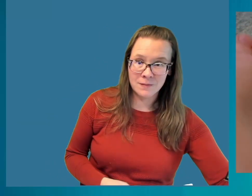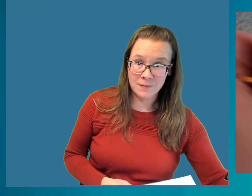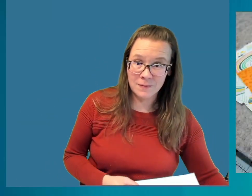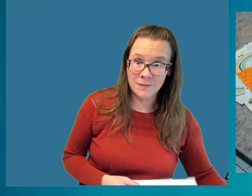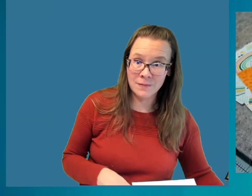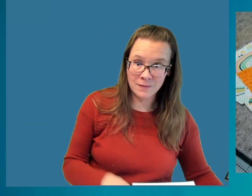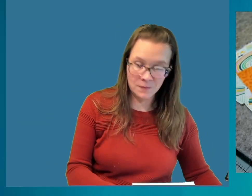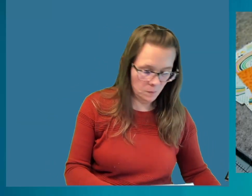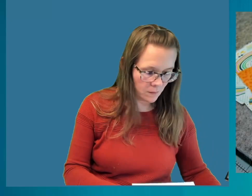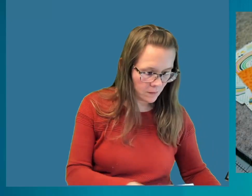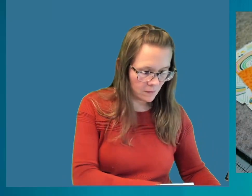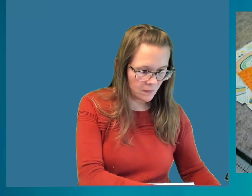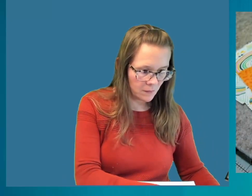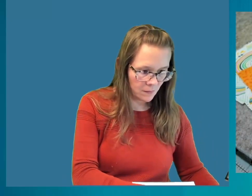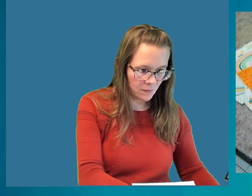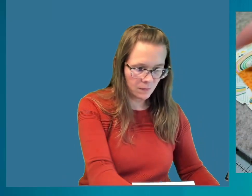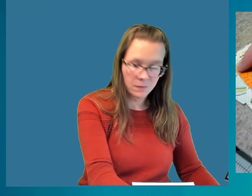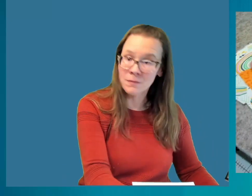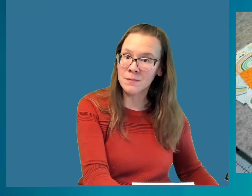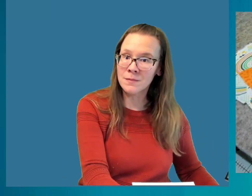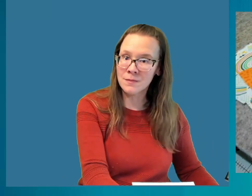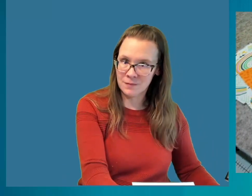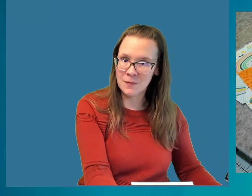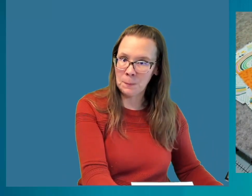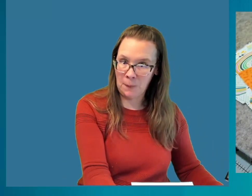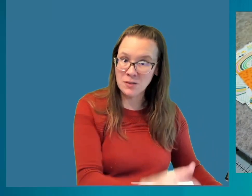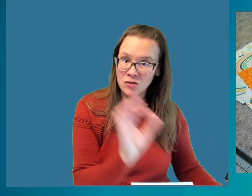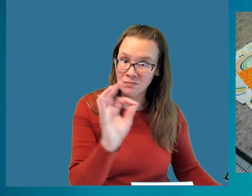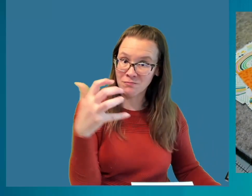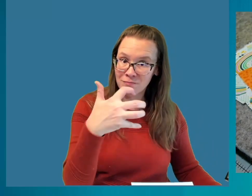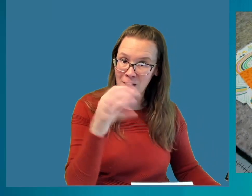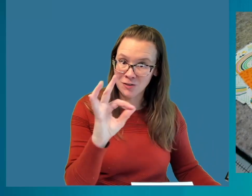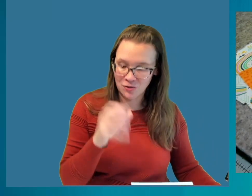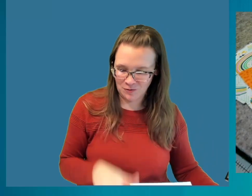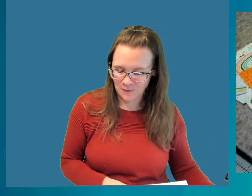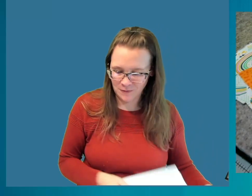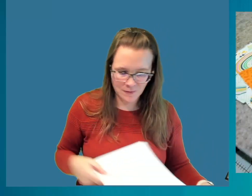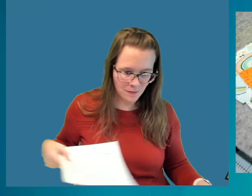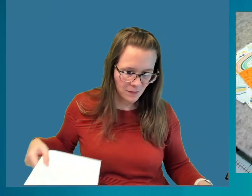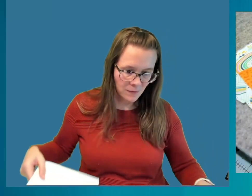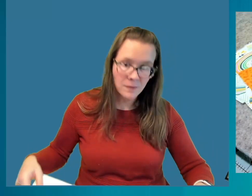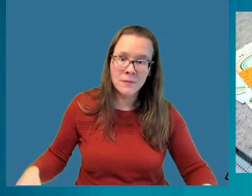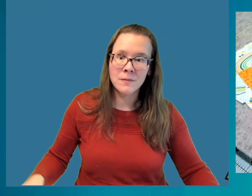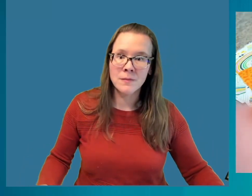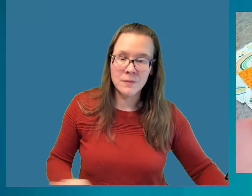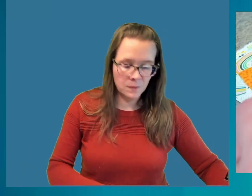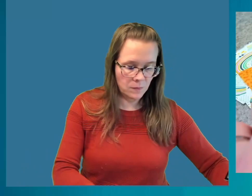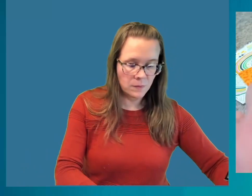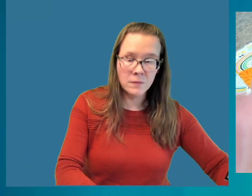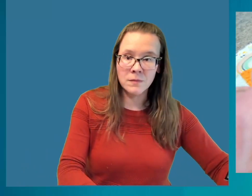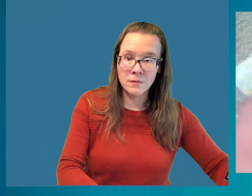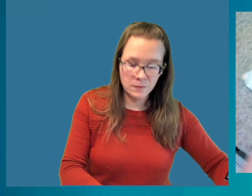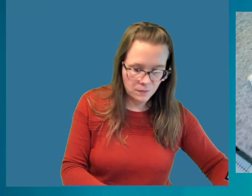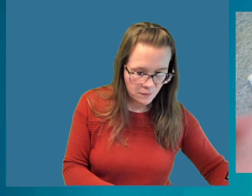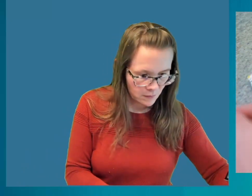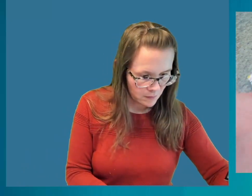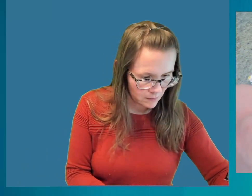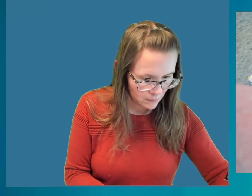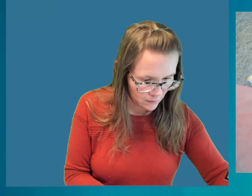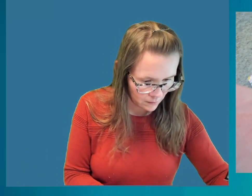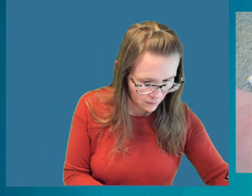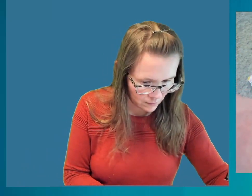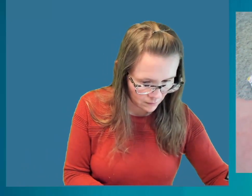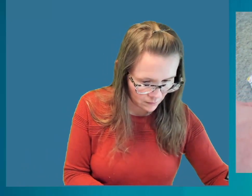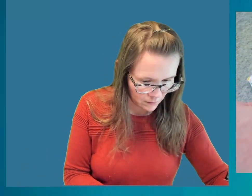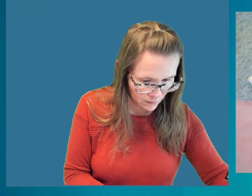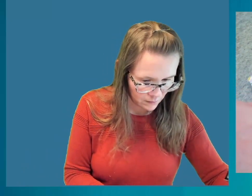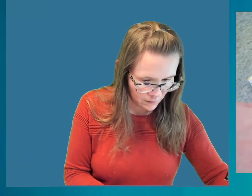of see what I'm looking at. So that initial, uh, jagged edge is matching what I'm creating.